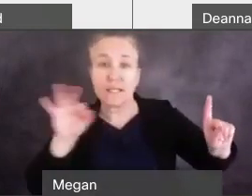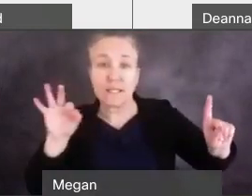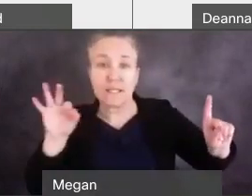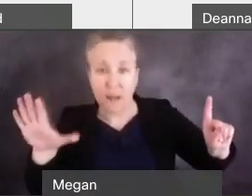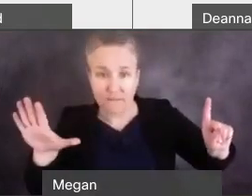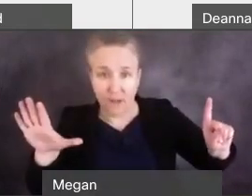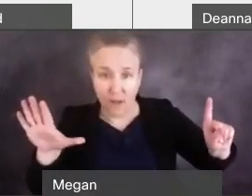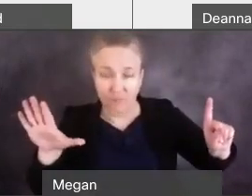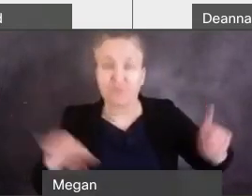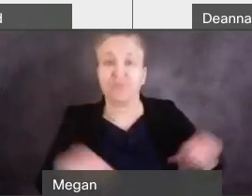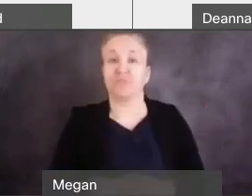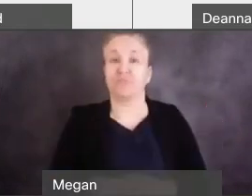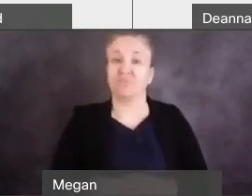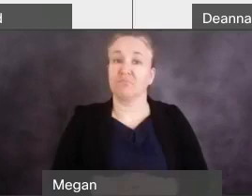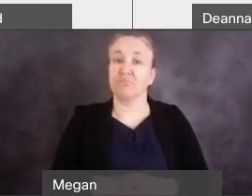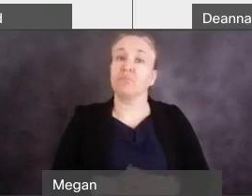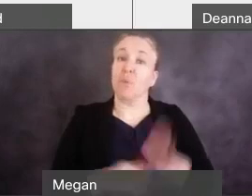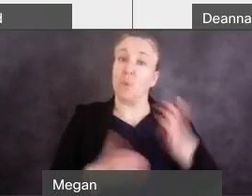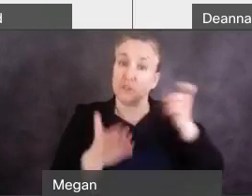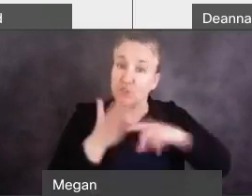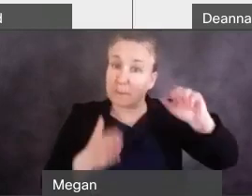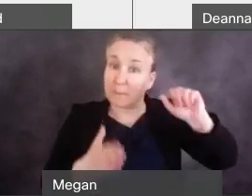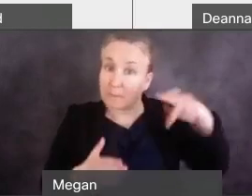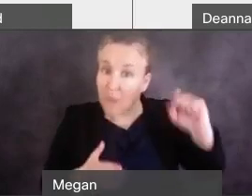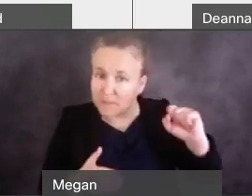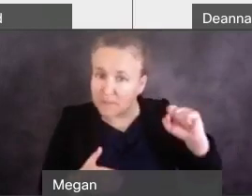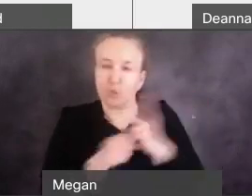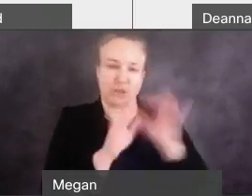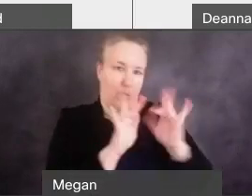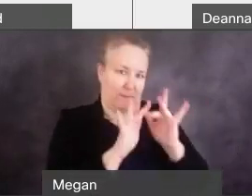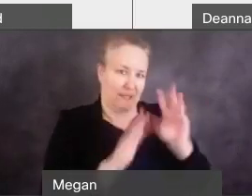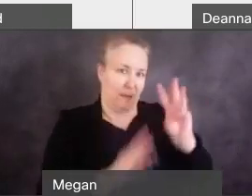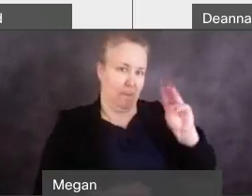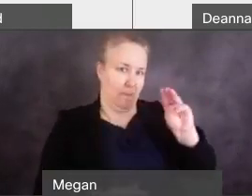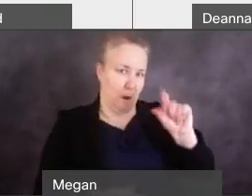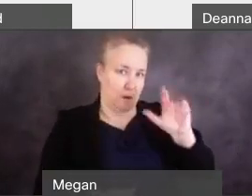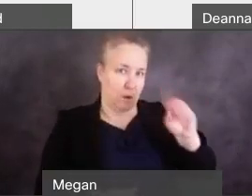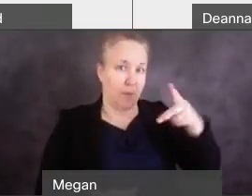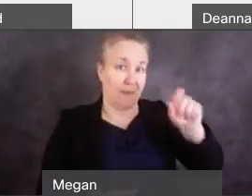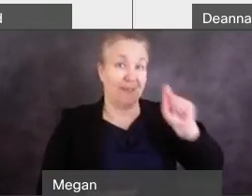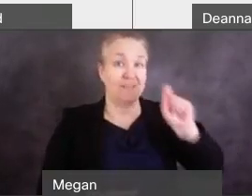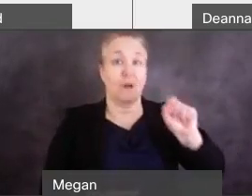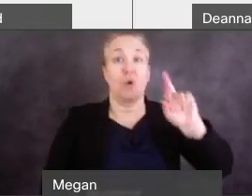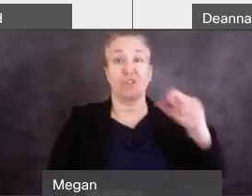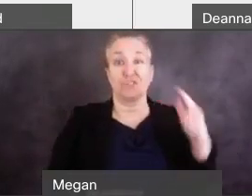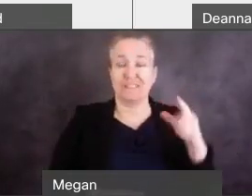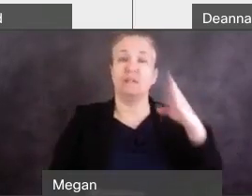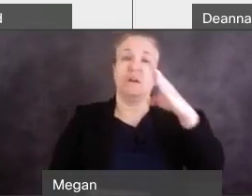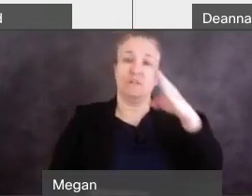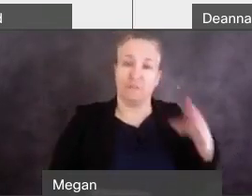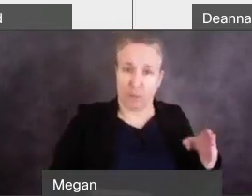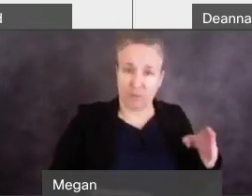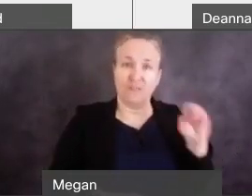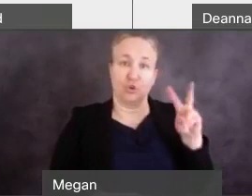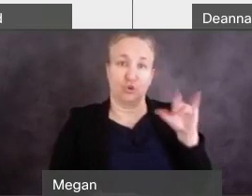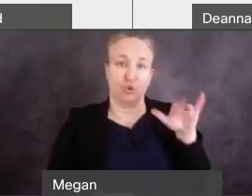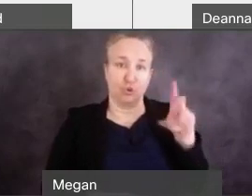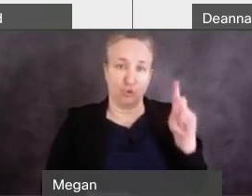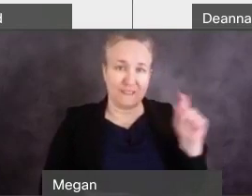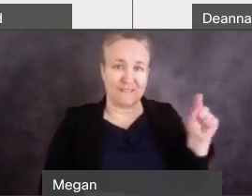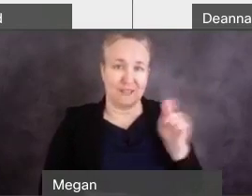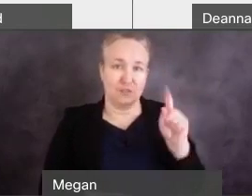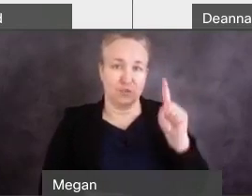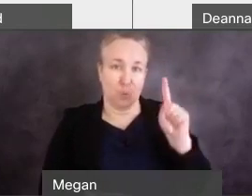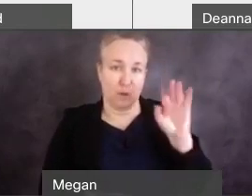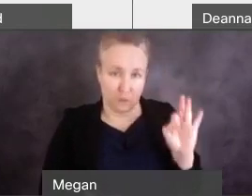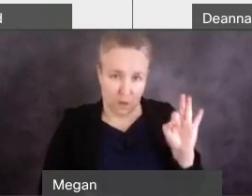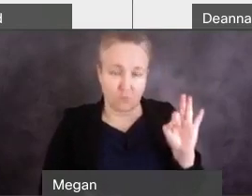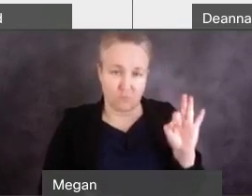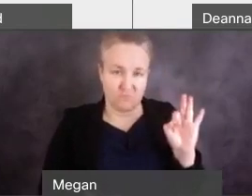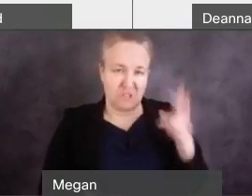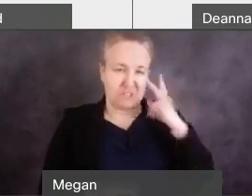as always, you can check our maps at www.montcopa.org/COVID-19 for updated information.